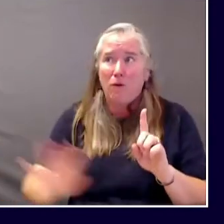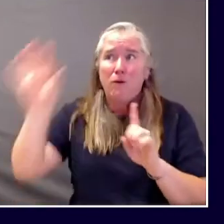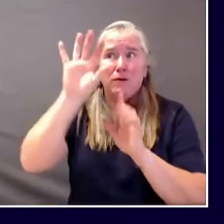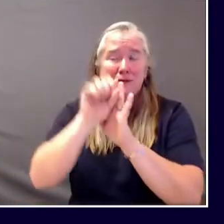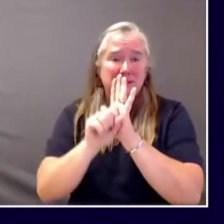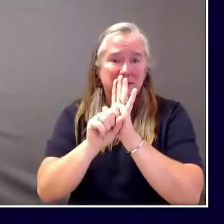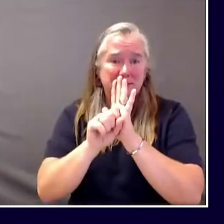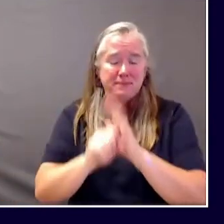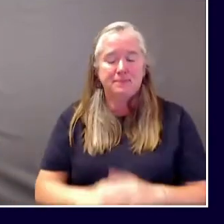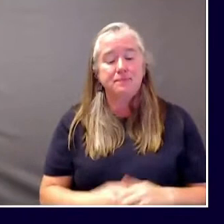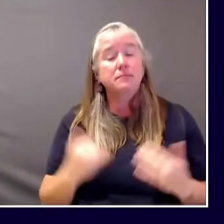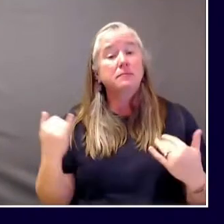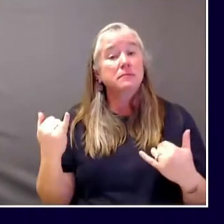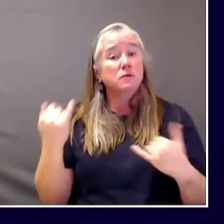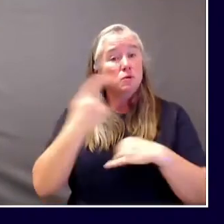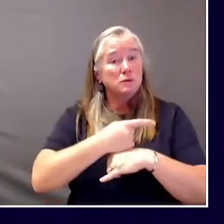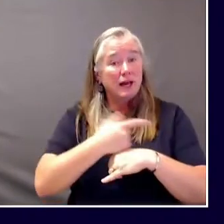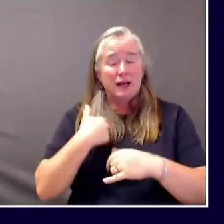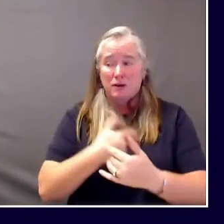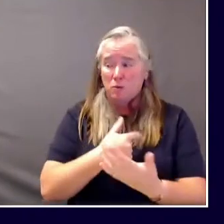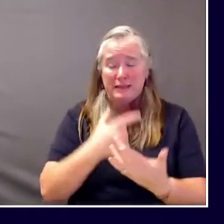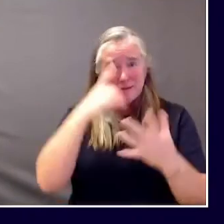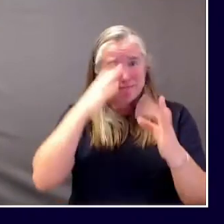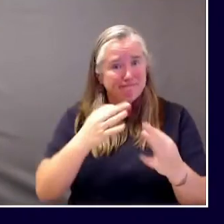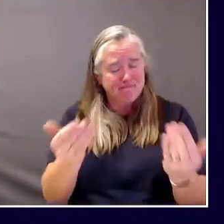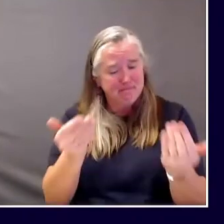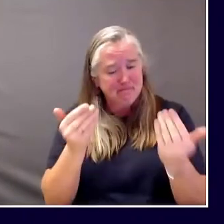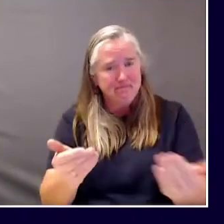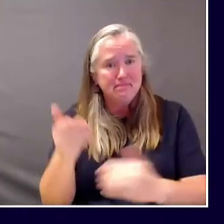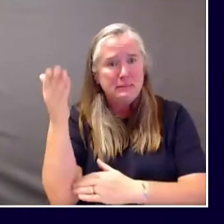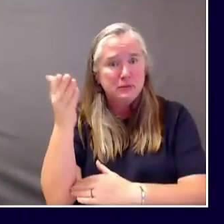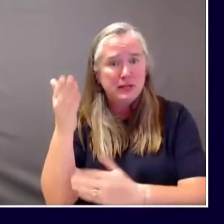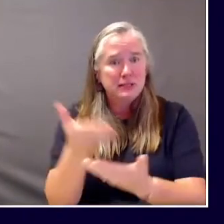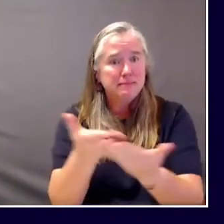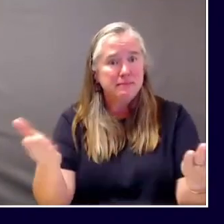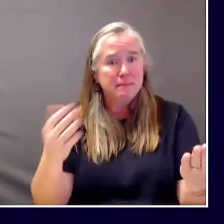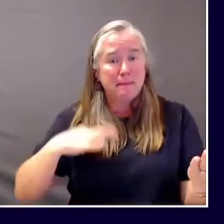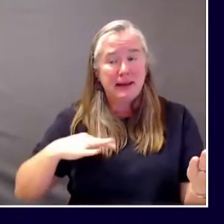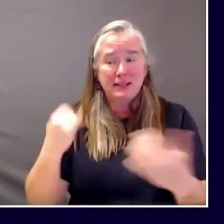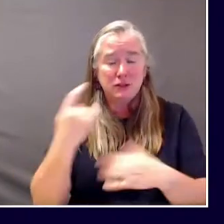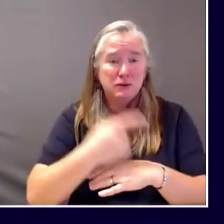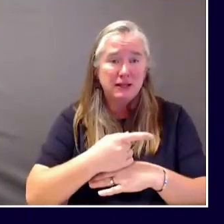speak directly with everyone in